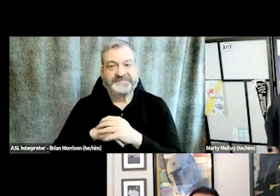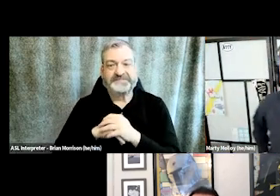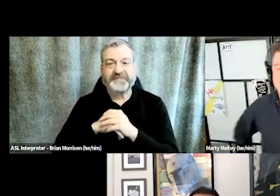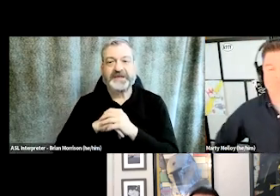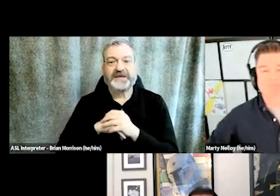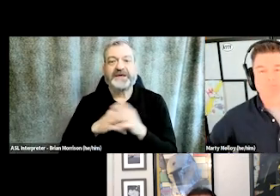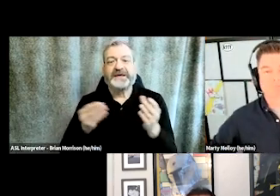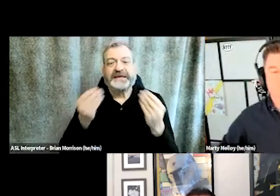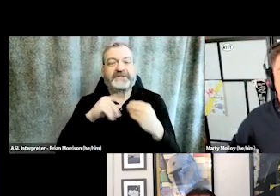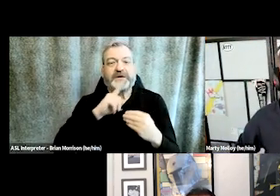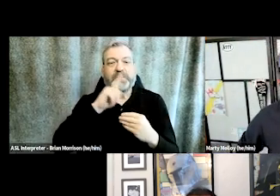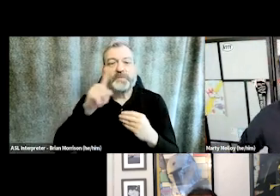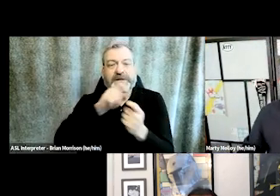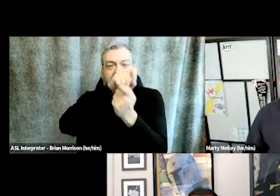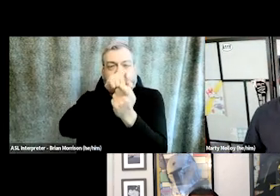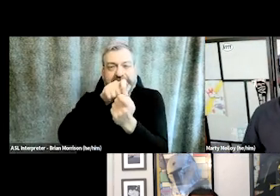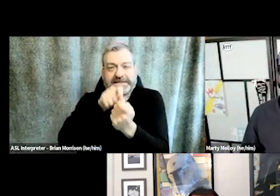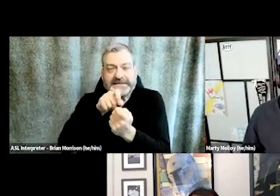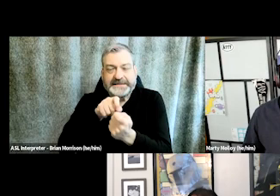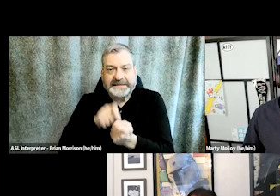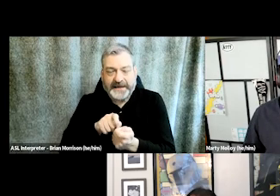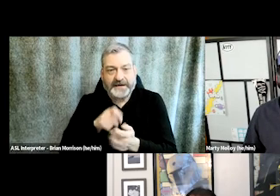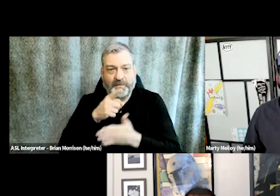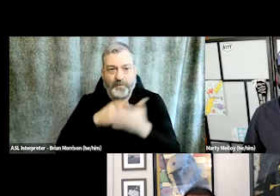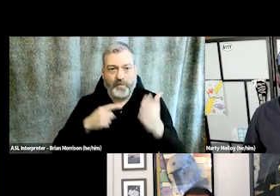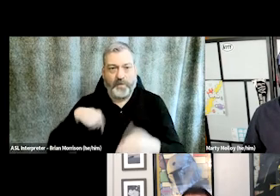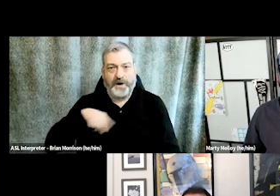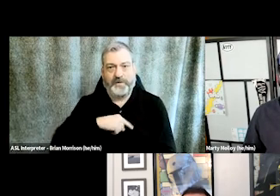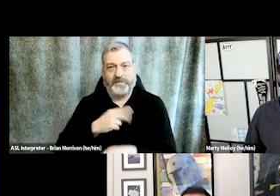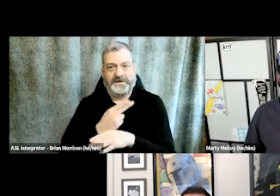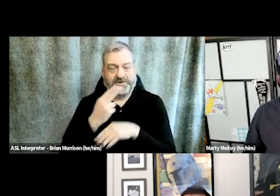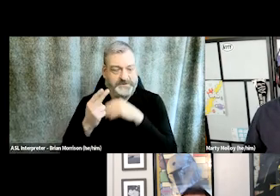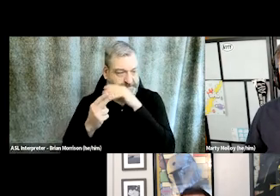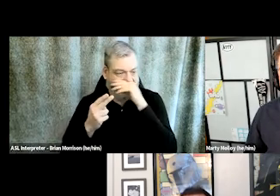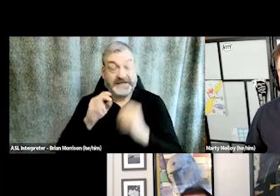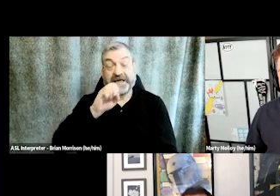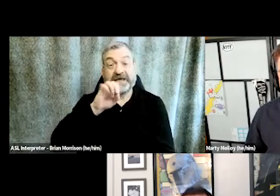intricate details on some of the tool sets we use. And then Jeff Wiesner, our senior product owner at Tamman